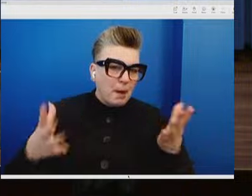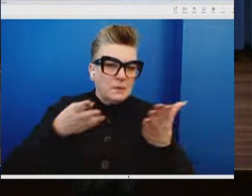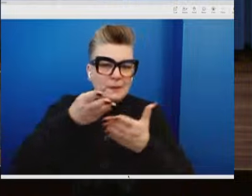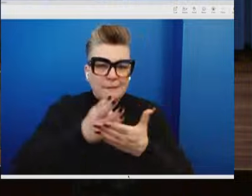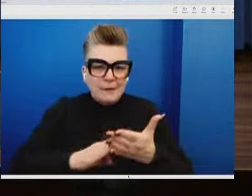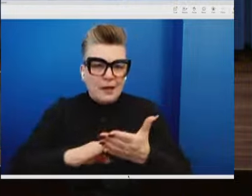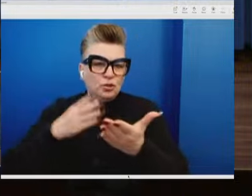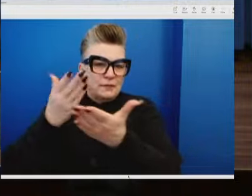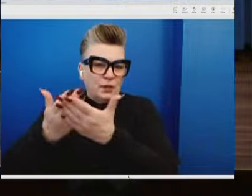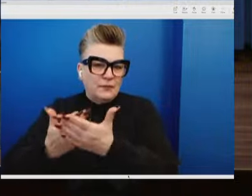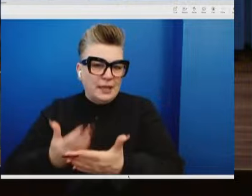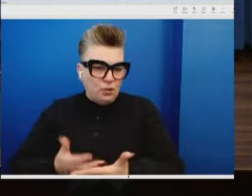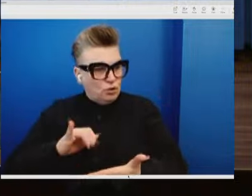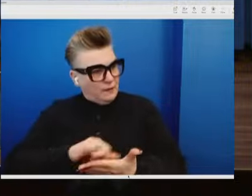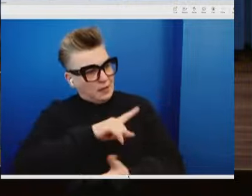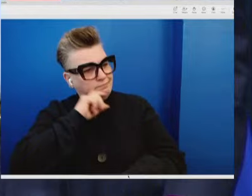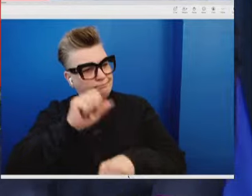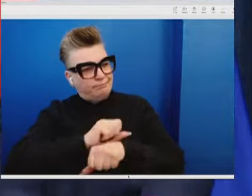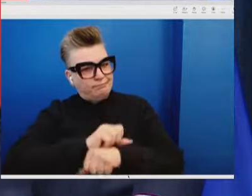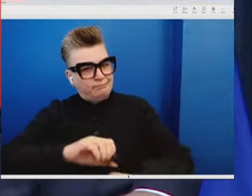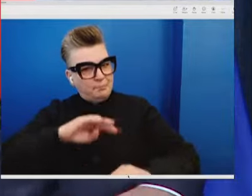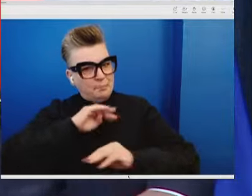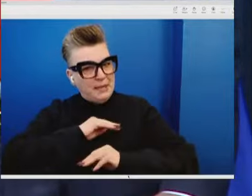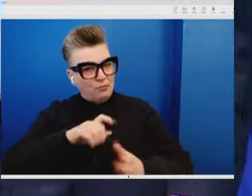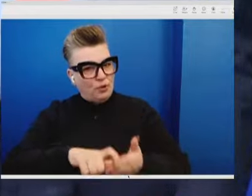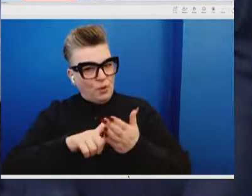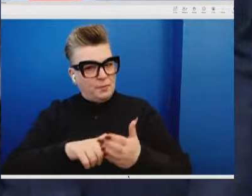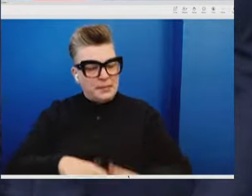Daniel Brillman: Yes. So I think the SNAP one is one of the biggest ones, actually,